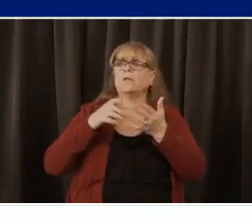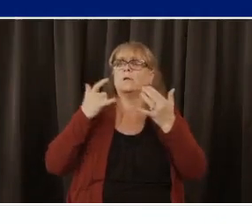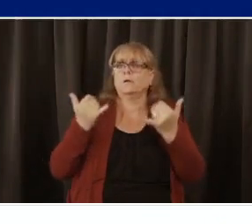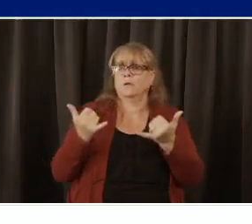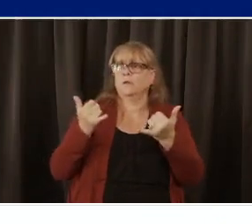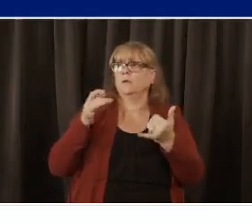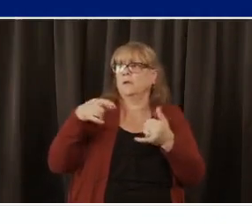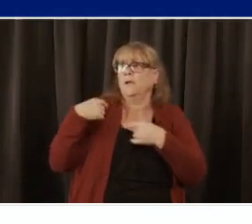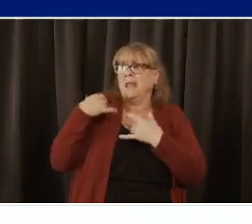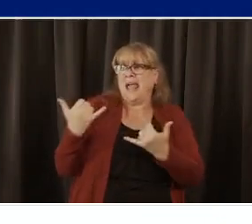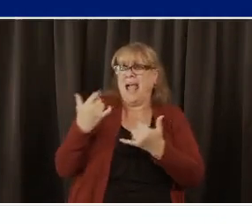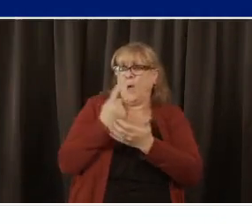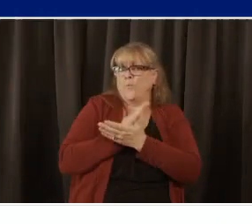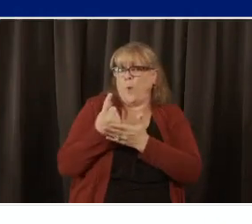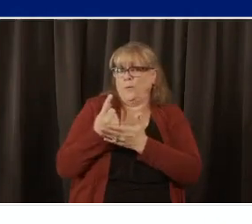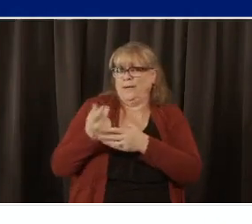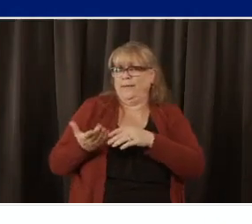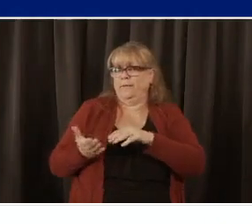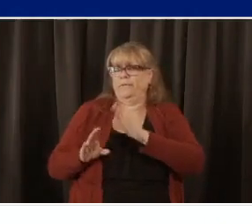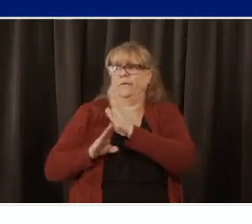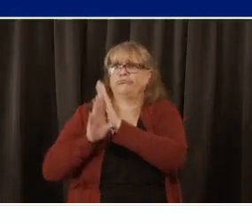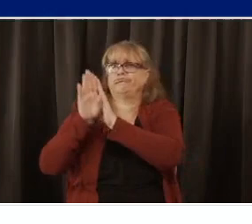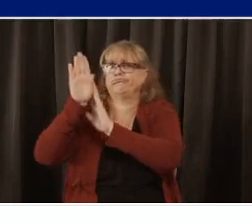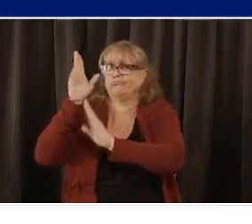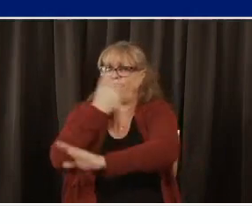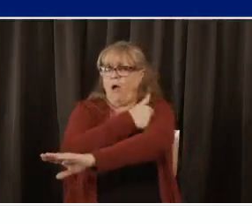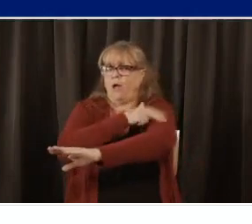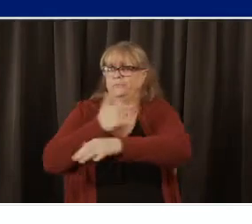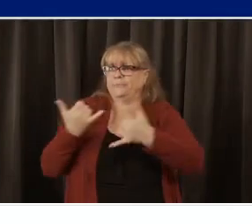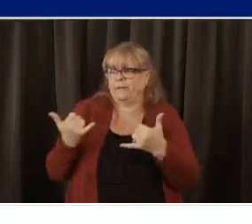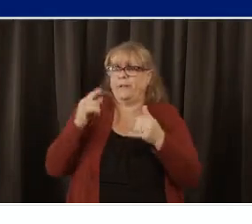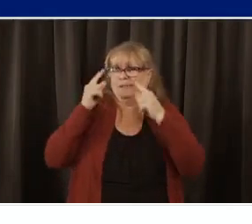age groups of hospitalizations are also looking different. This is a figure from the New York